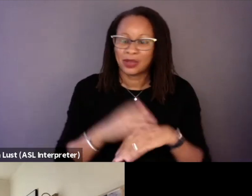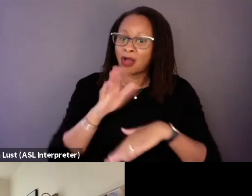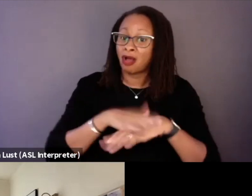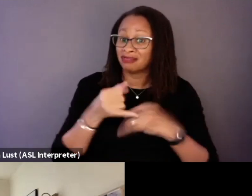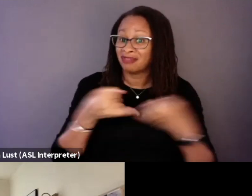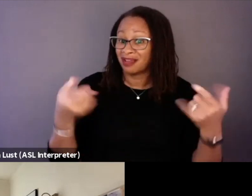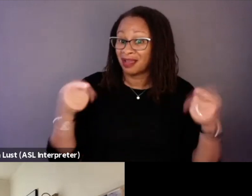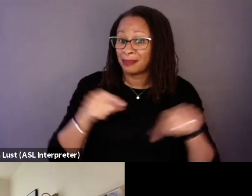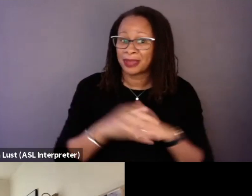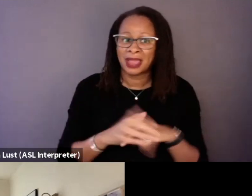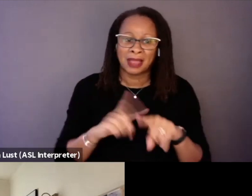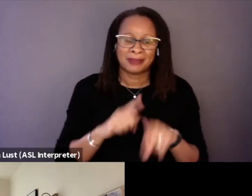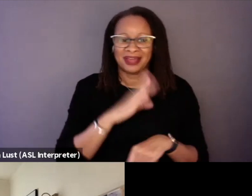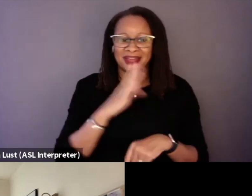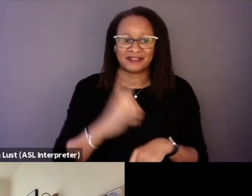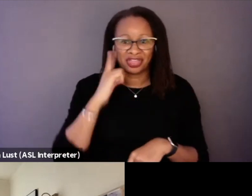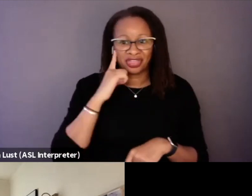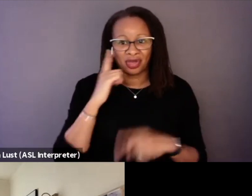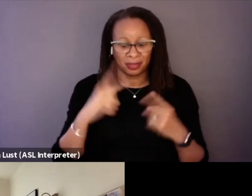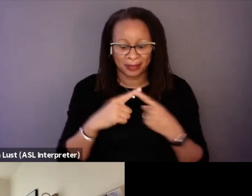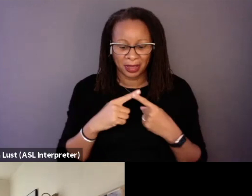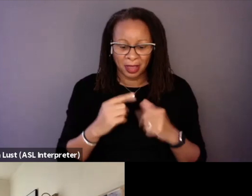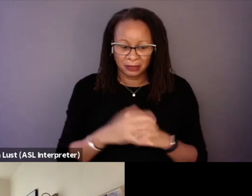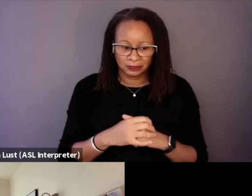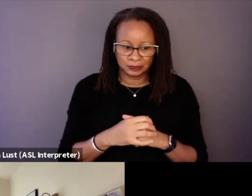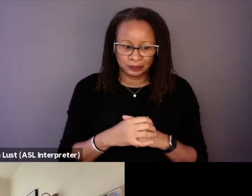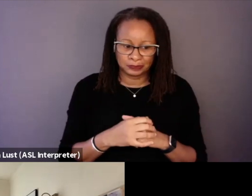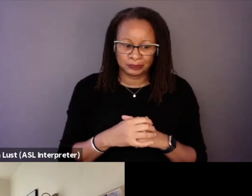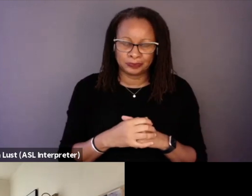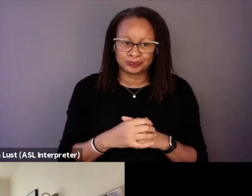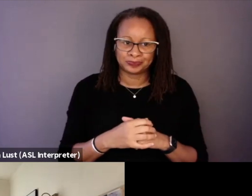But I never really thought about holding the film,